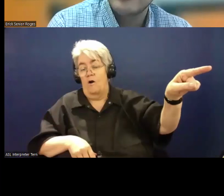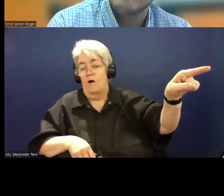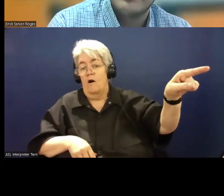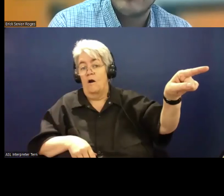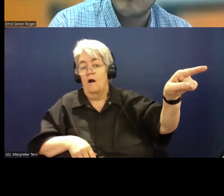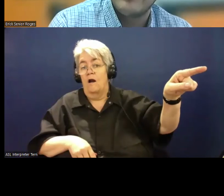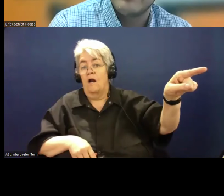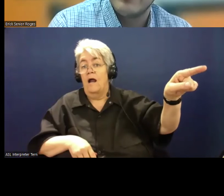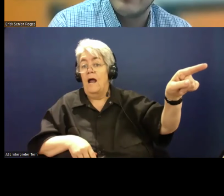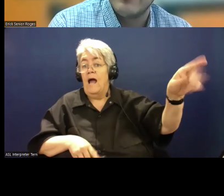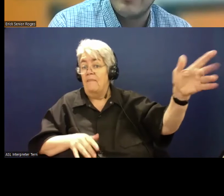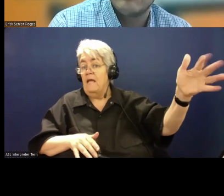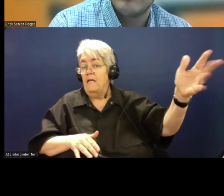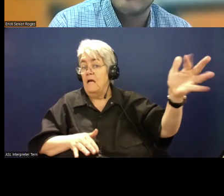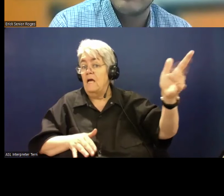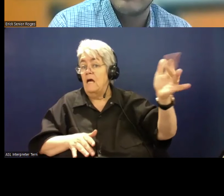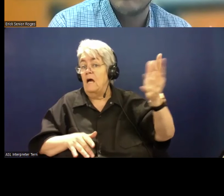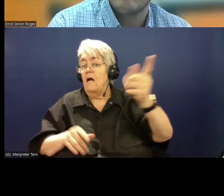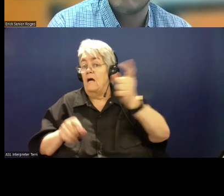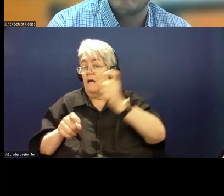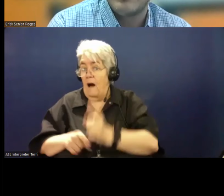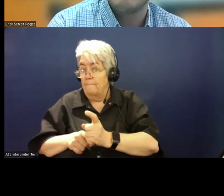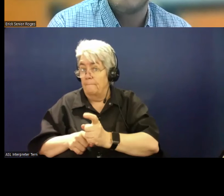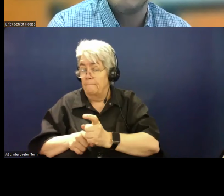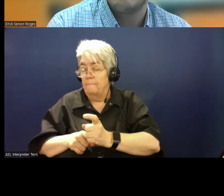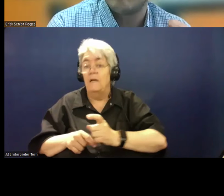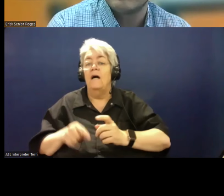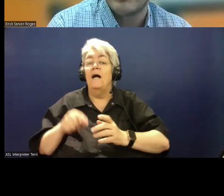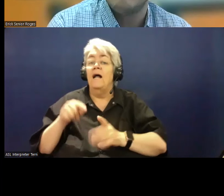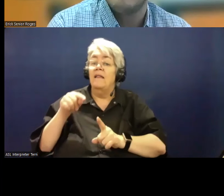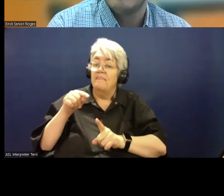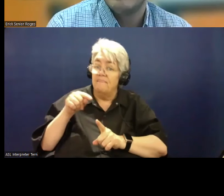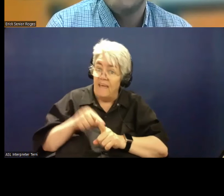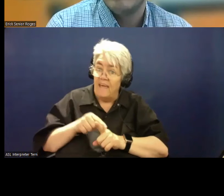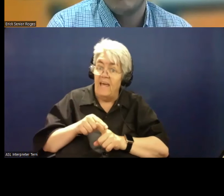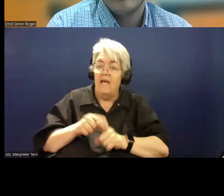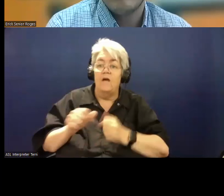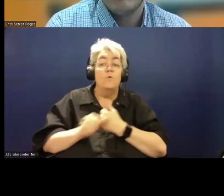ARE AT LESS RISK THAN THOSE THAT SPENT MORE TIME IN THE U.S.